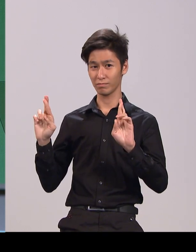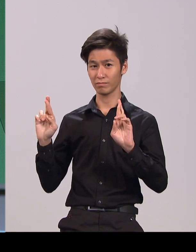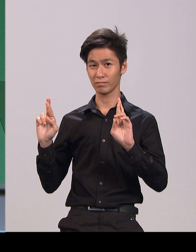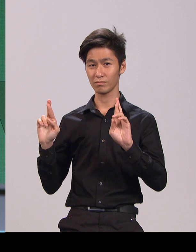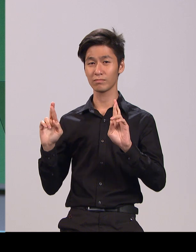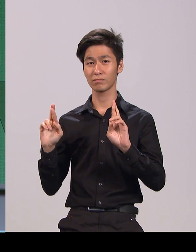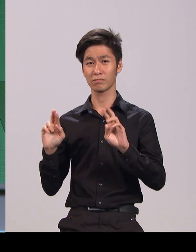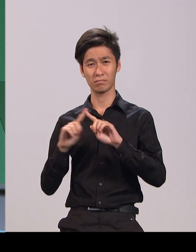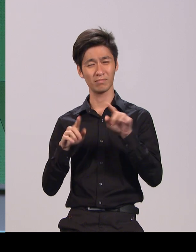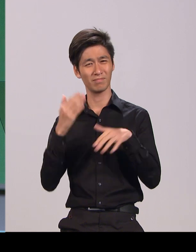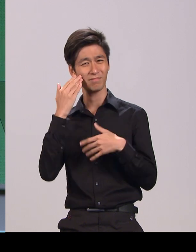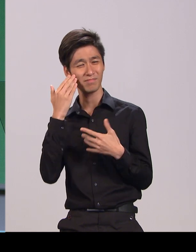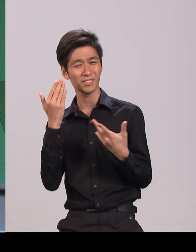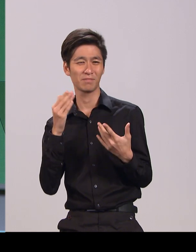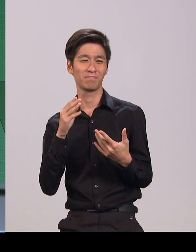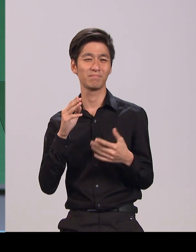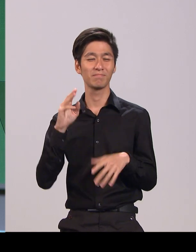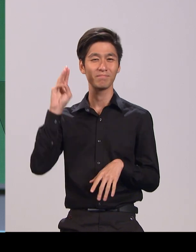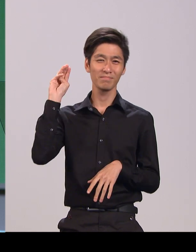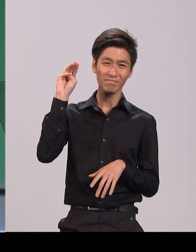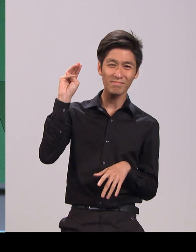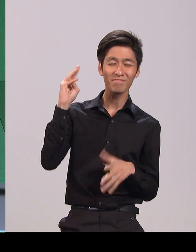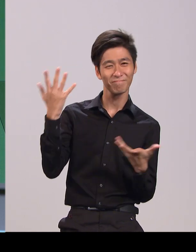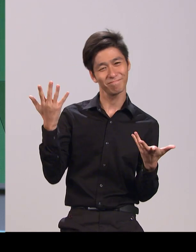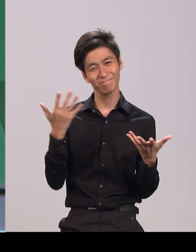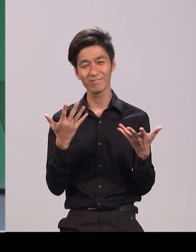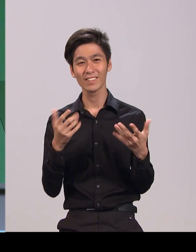But you know, ministers or not, all of us are mortal.